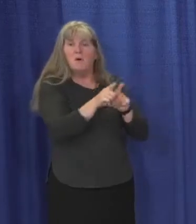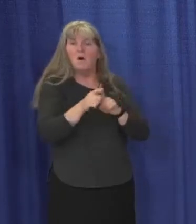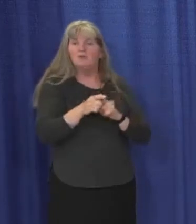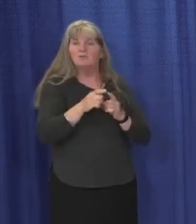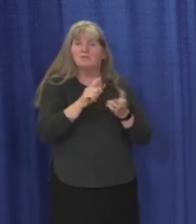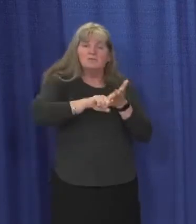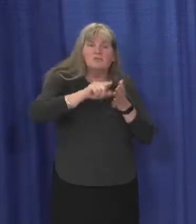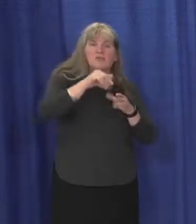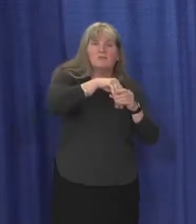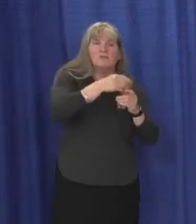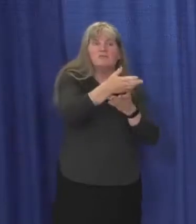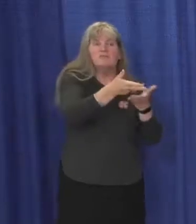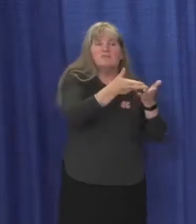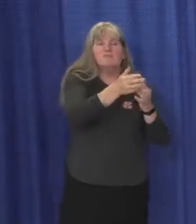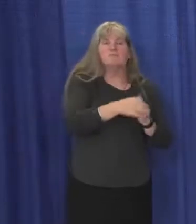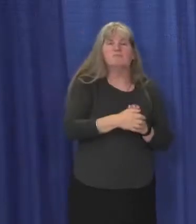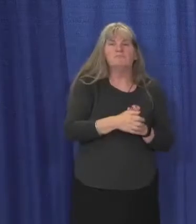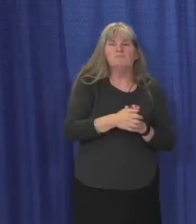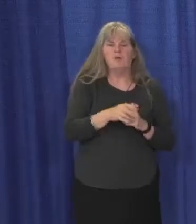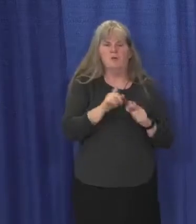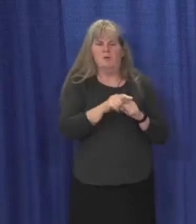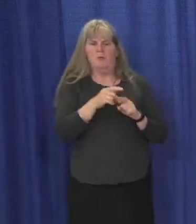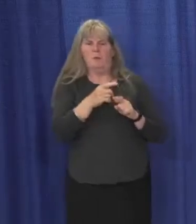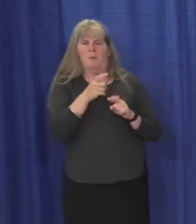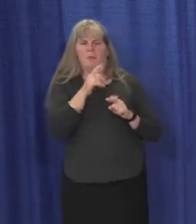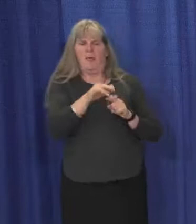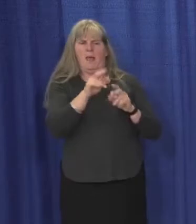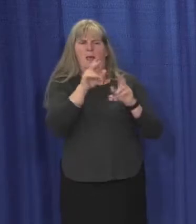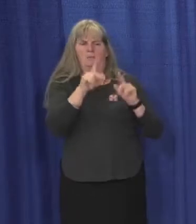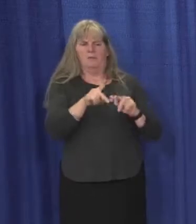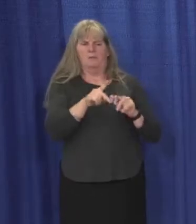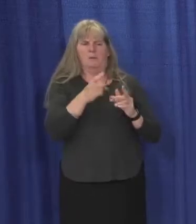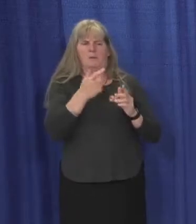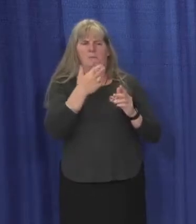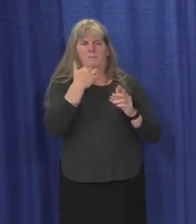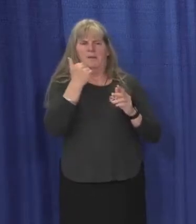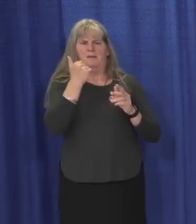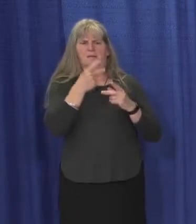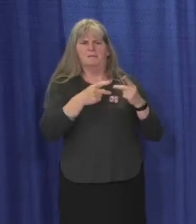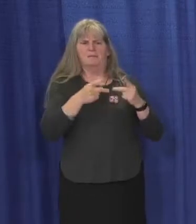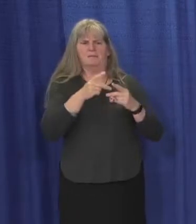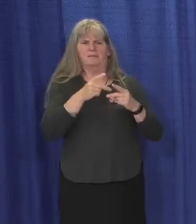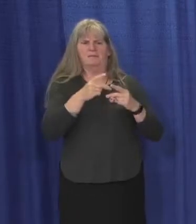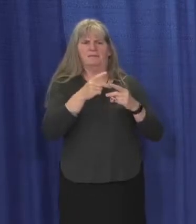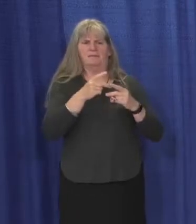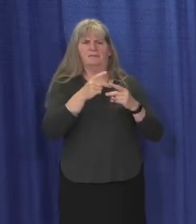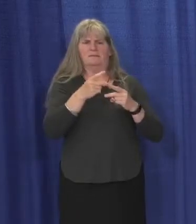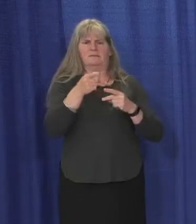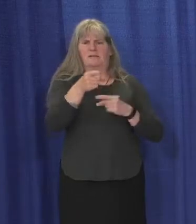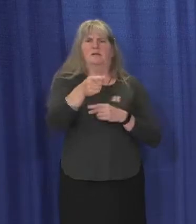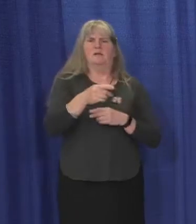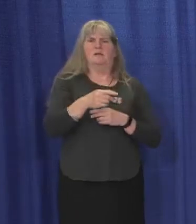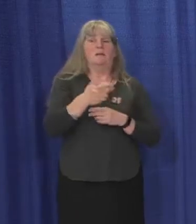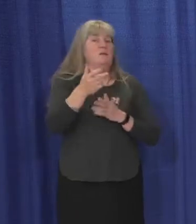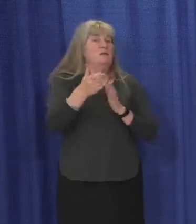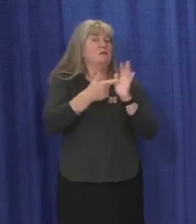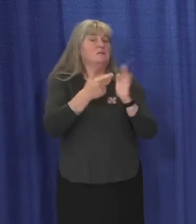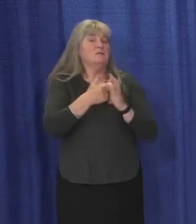communications and of course organizing the best place to stay for that individual and